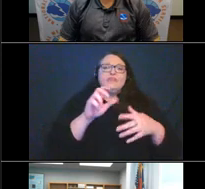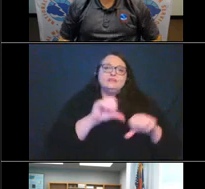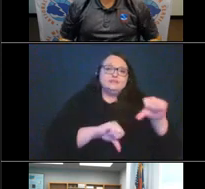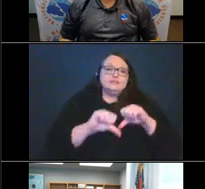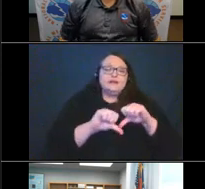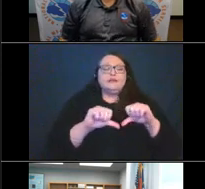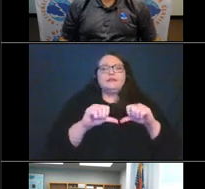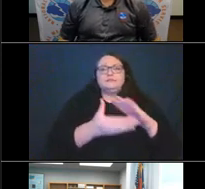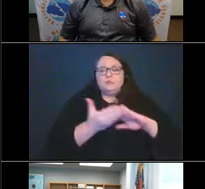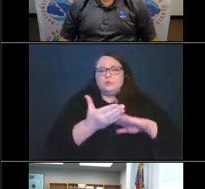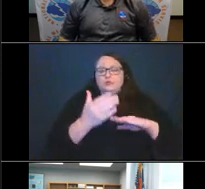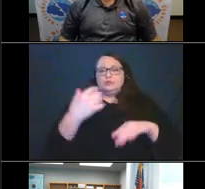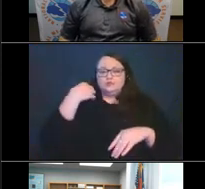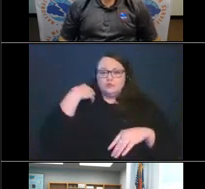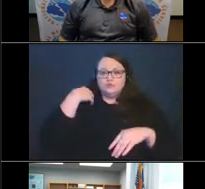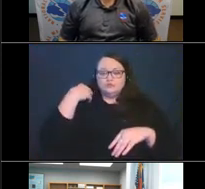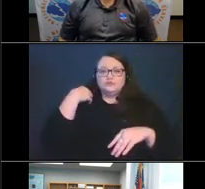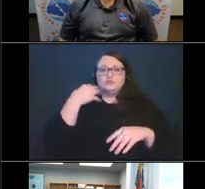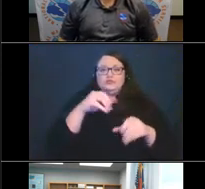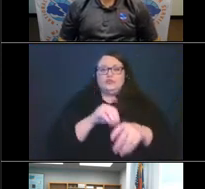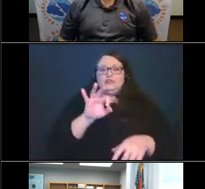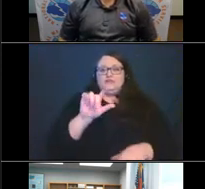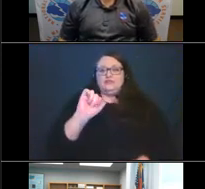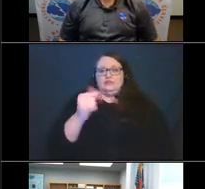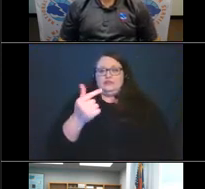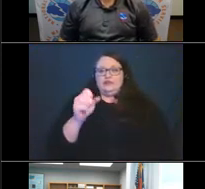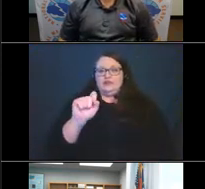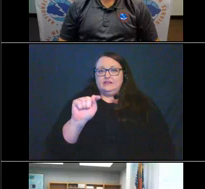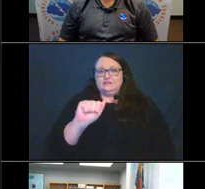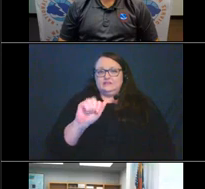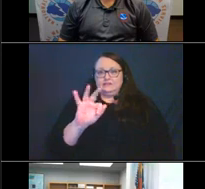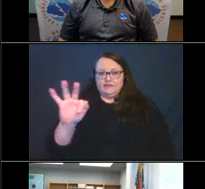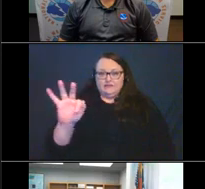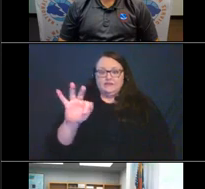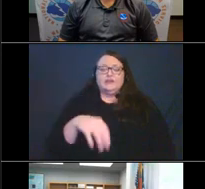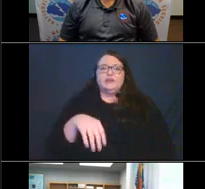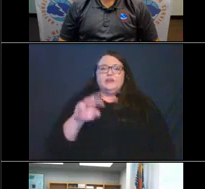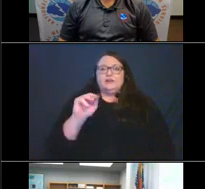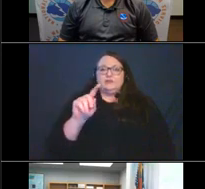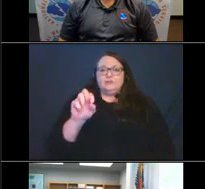at the local forecast office in Flagstaff and the Meteorologist-in-Charge at the local office in Las